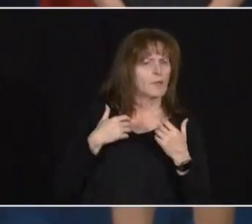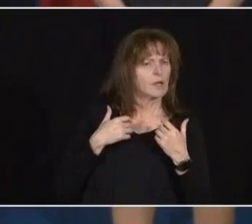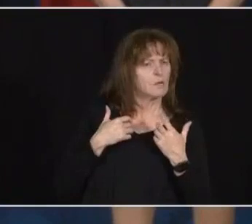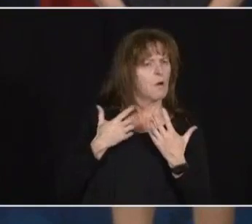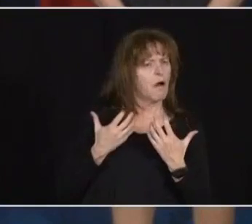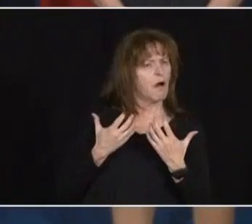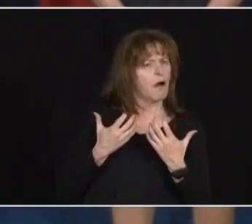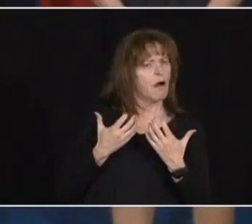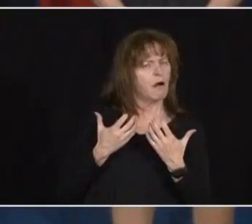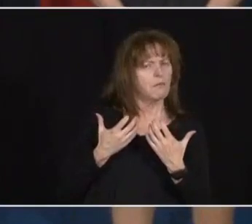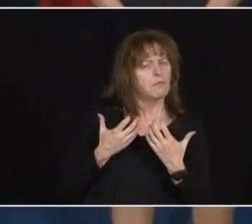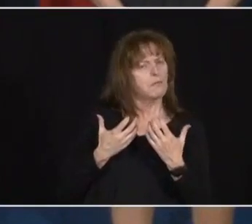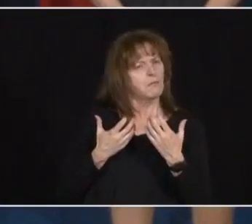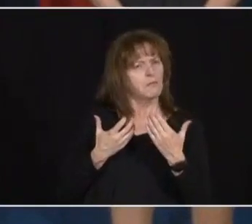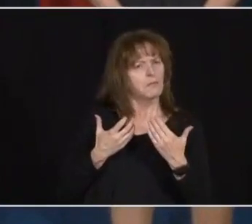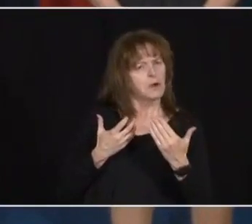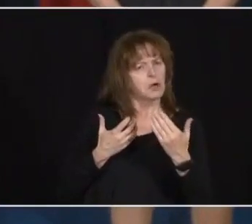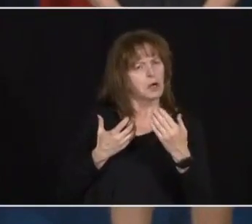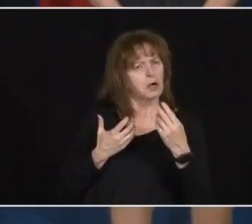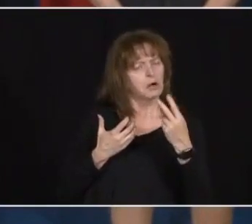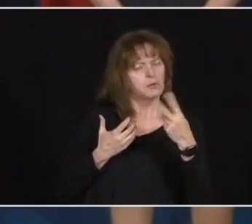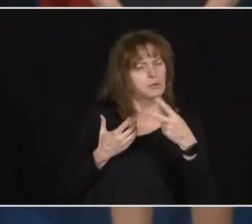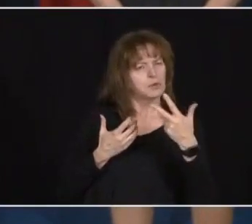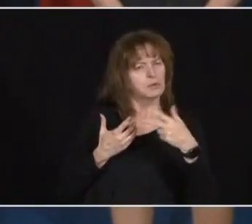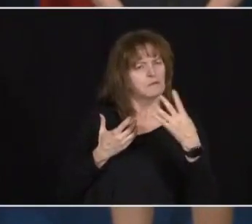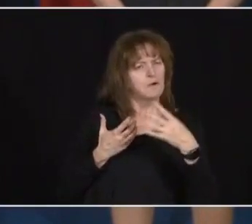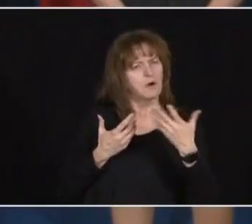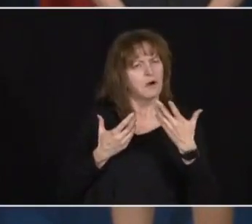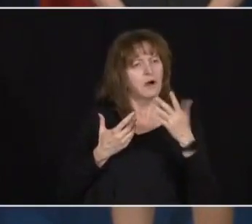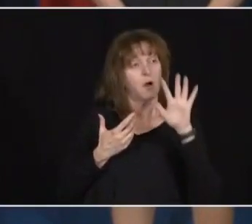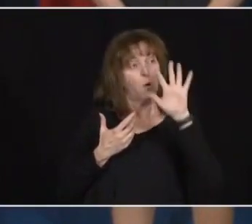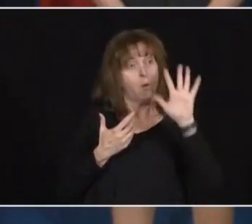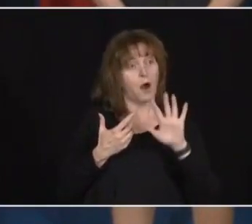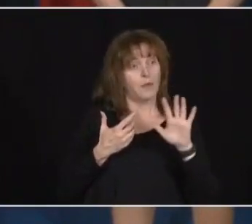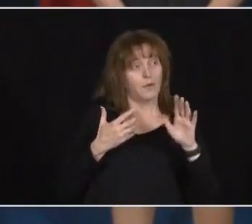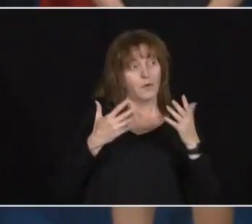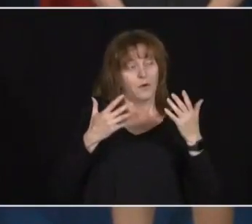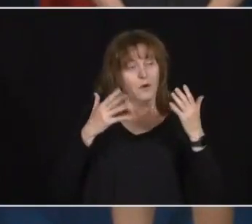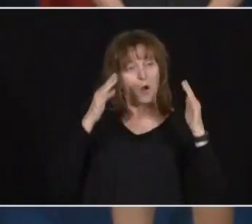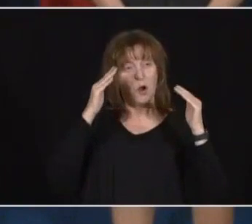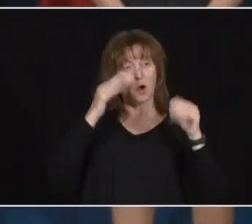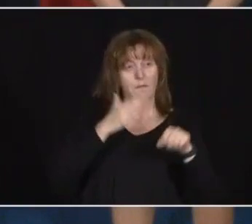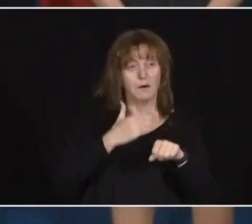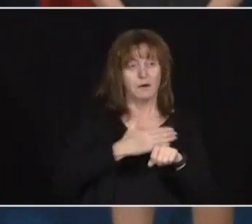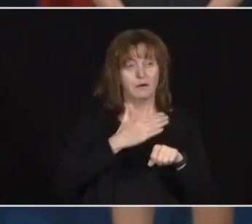Premier, I wanted to ask you about enforcement. In the next few days as the weather hope